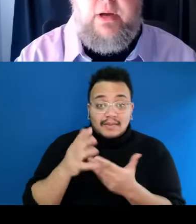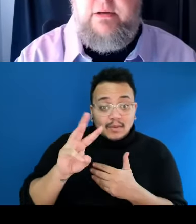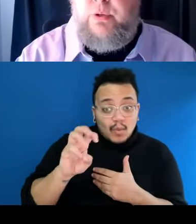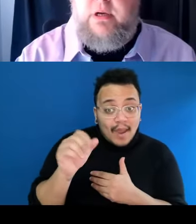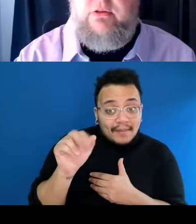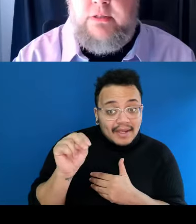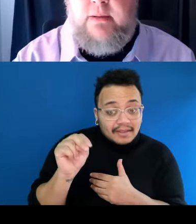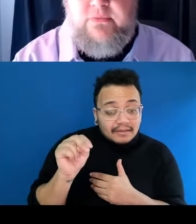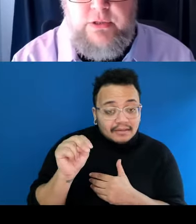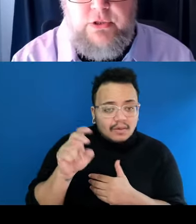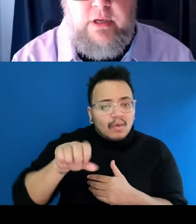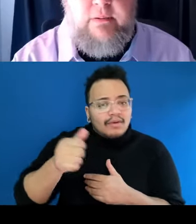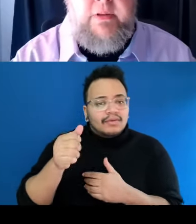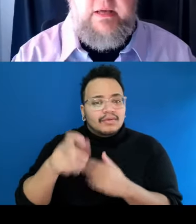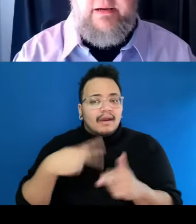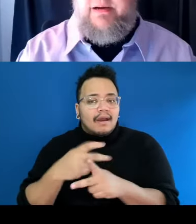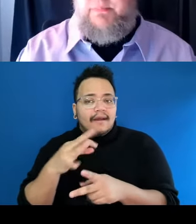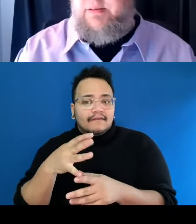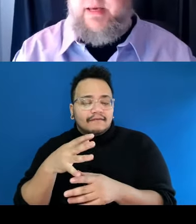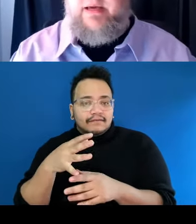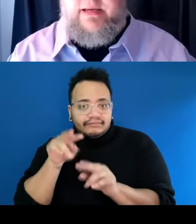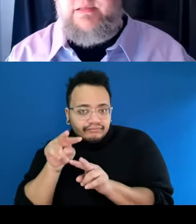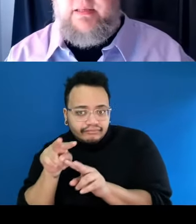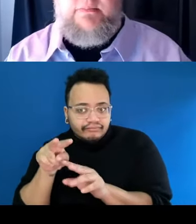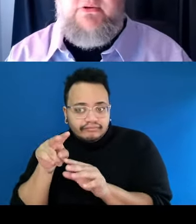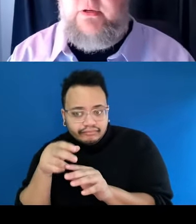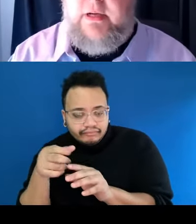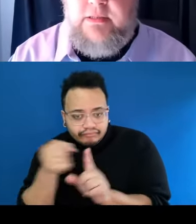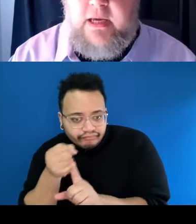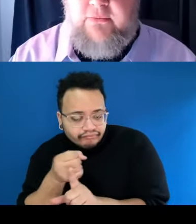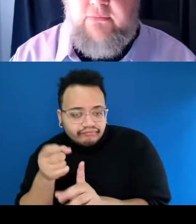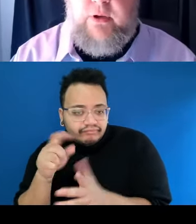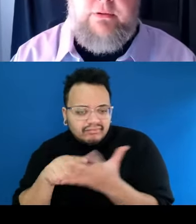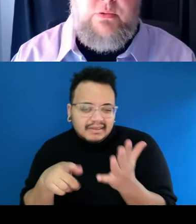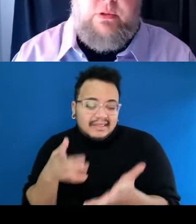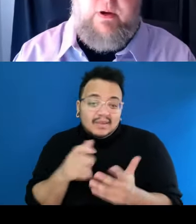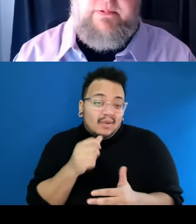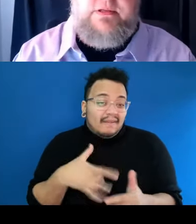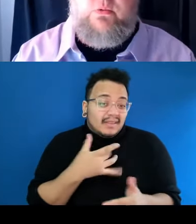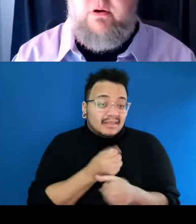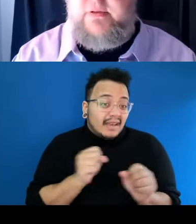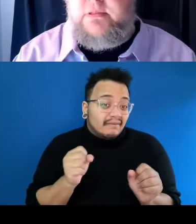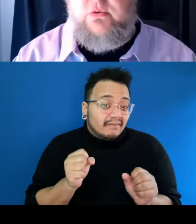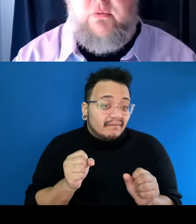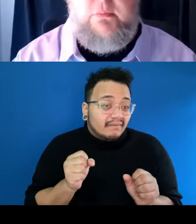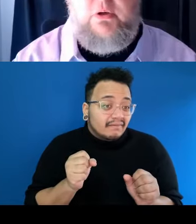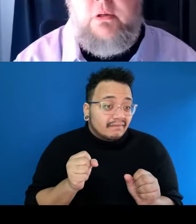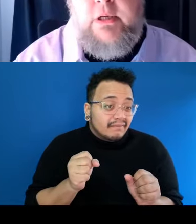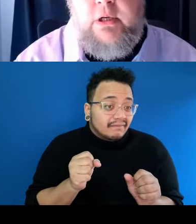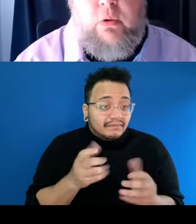threatened with other types of injury and that has led them to feel unsafe, whether it's with weapons or if it's through verbal